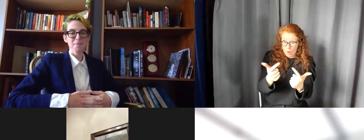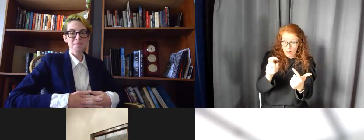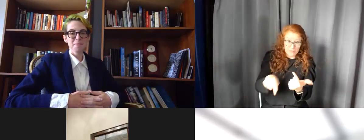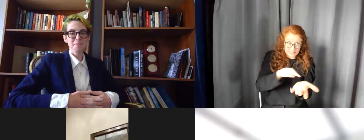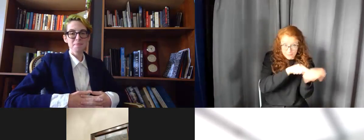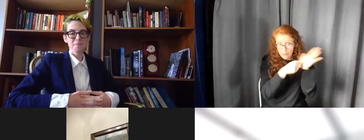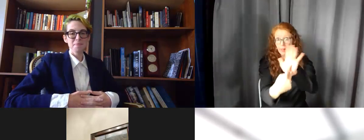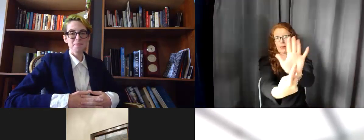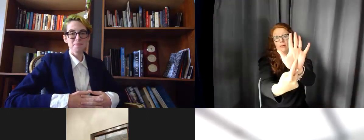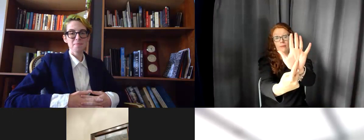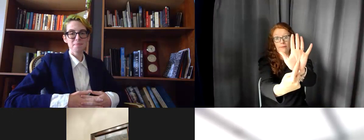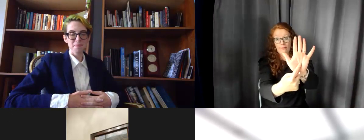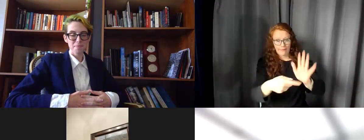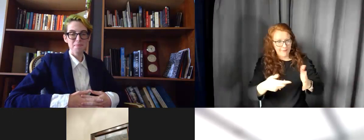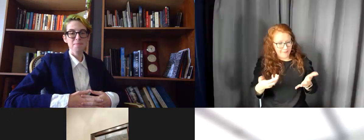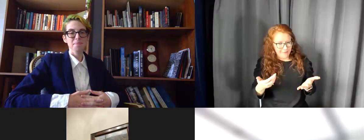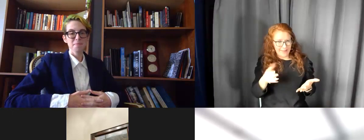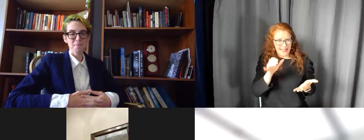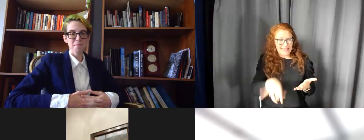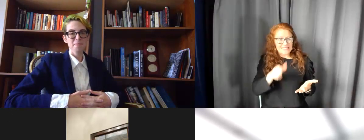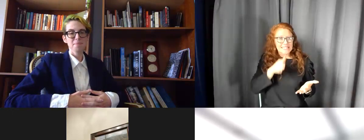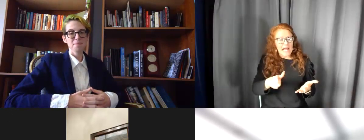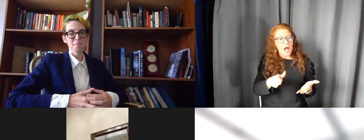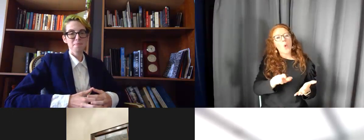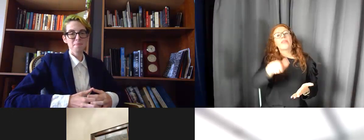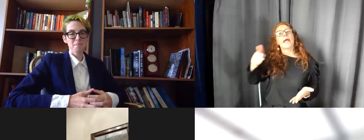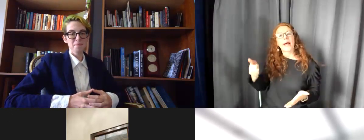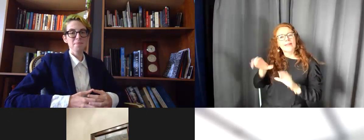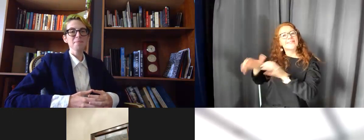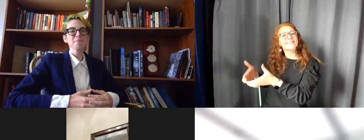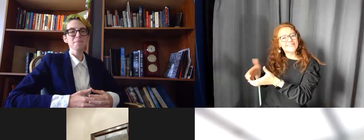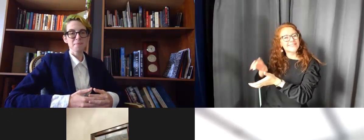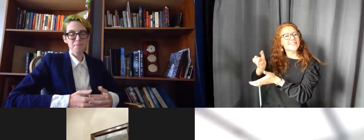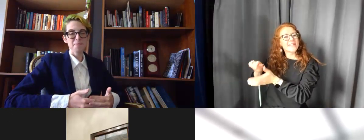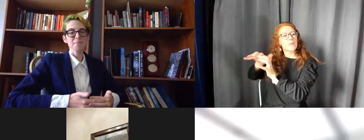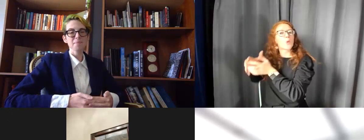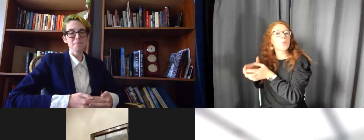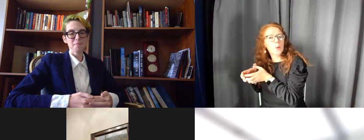Jordan Radford: out of there. This isn't the in group versus out group. This is